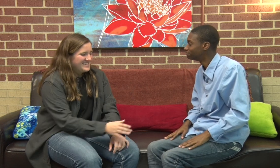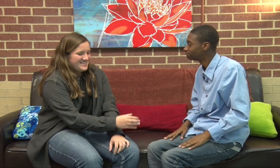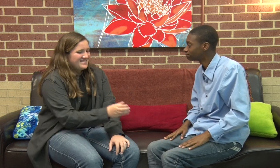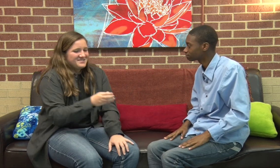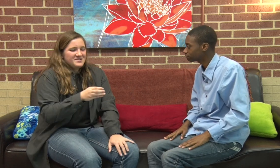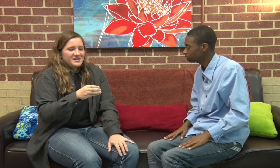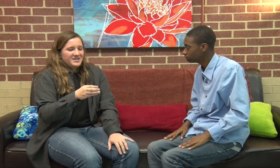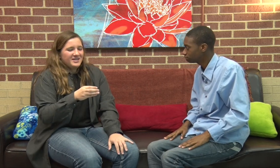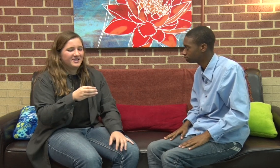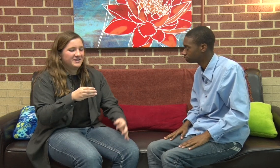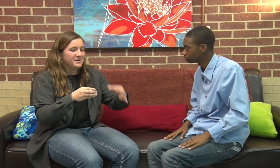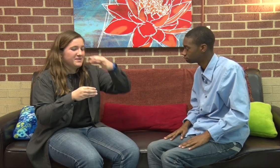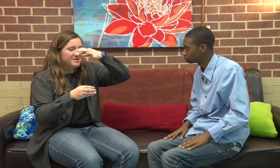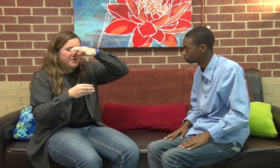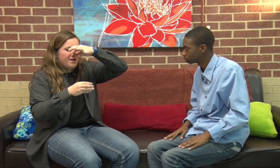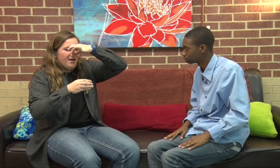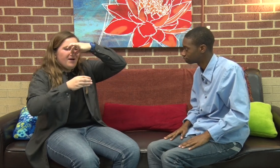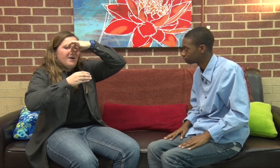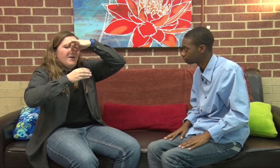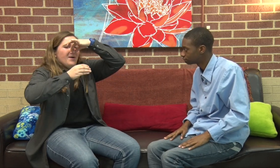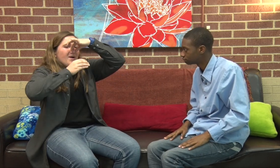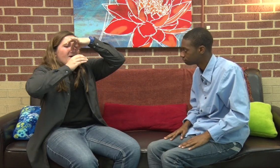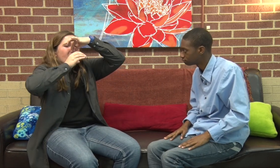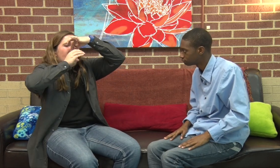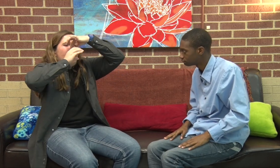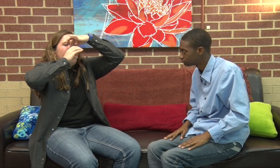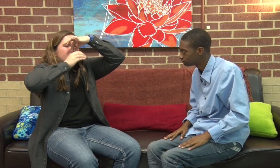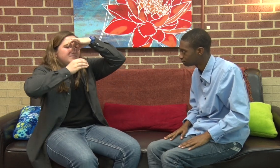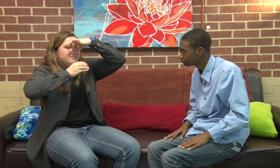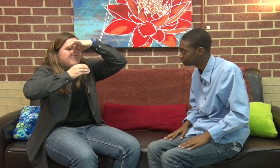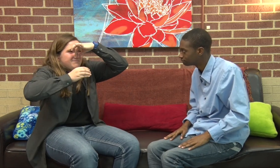Yeah, so Andrew took the drink and he held his nose because of the smell,